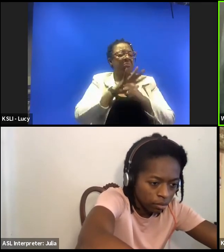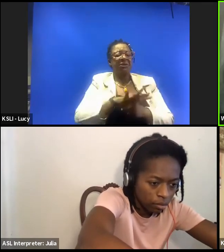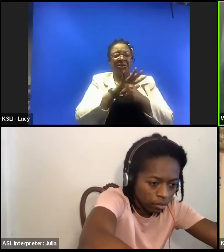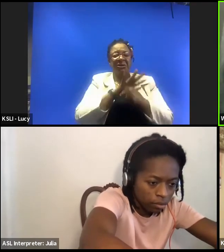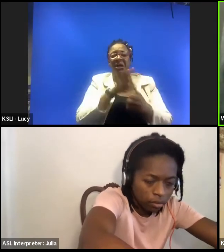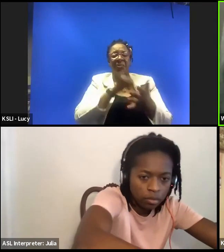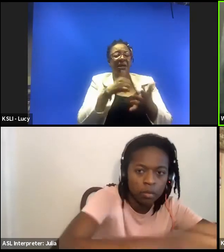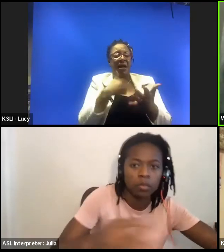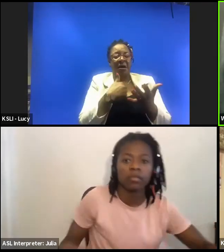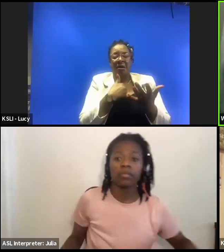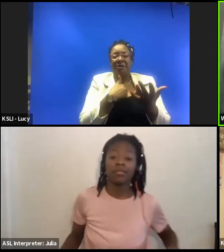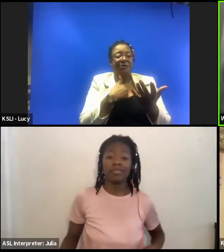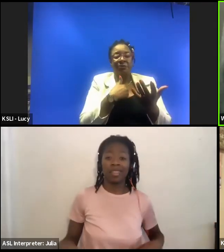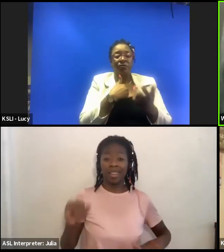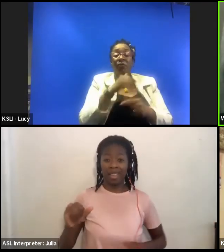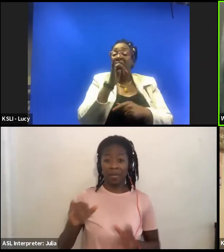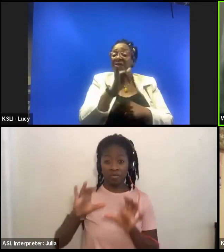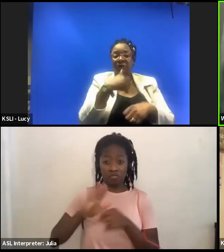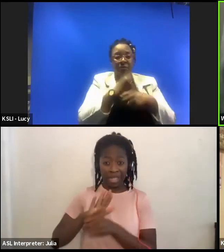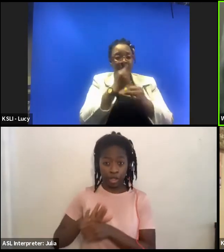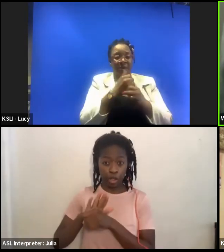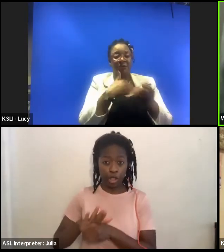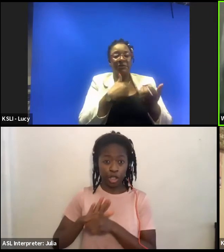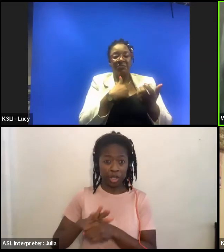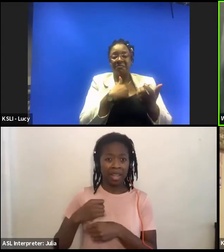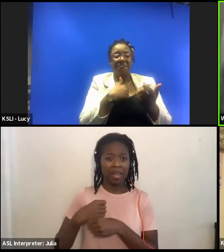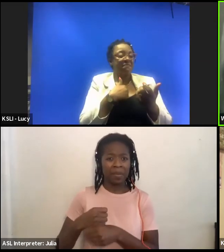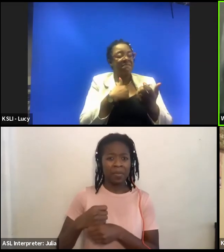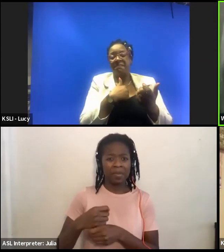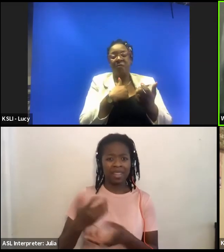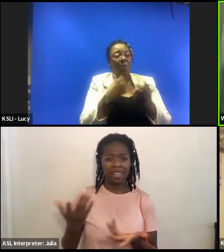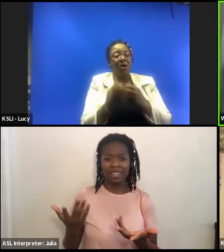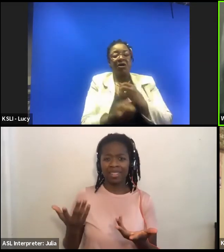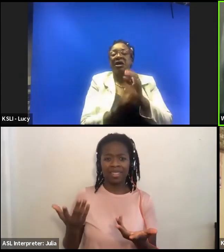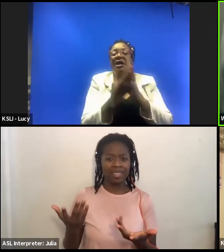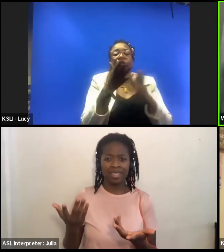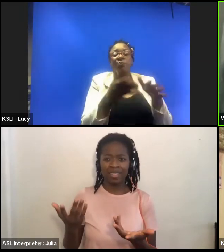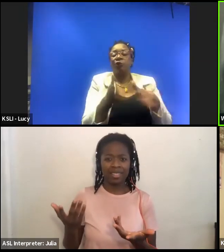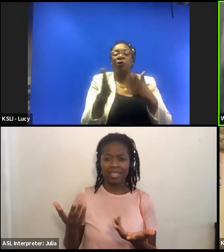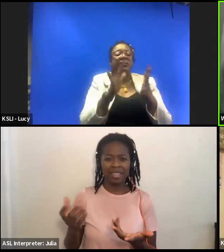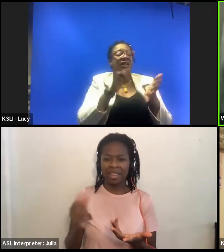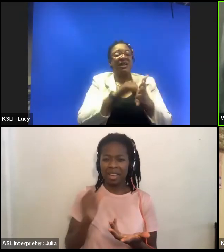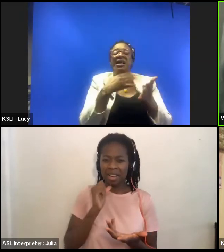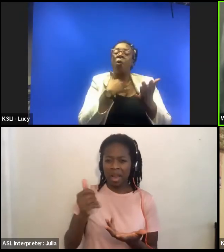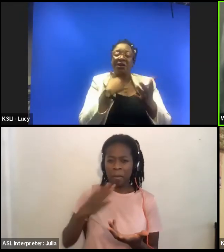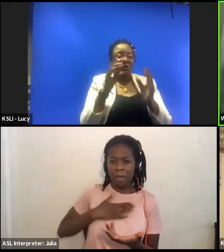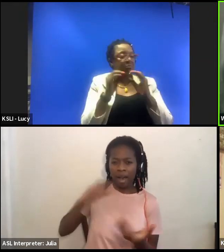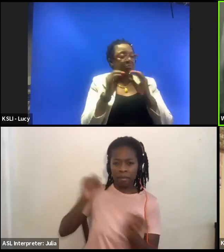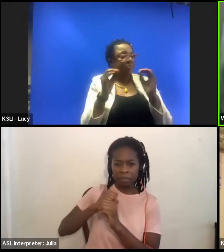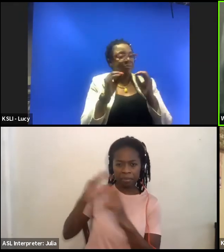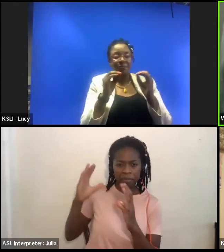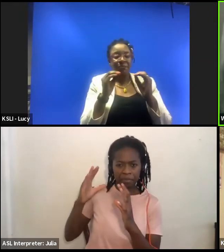That made me not create the space that I wanted to create. But that being said,